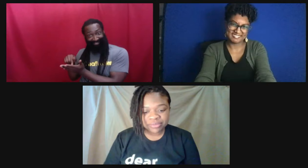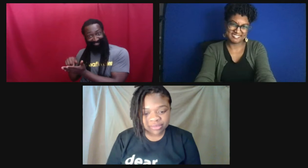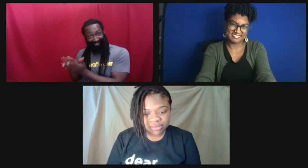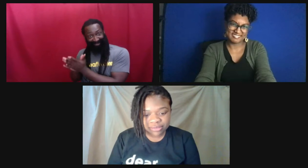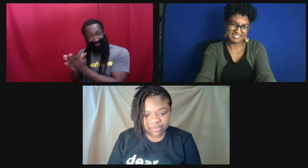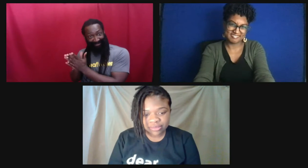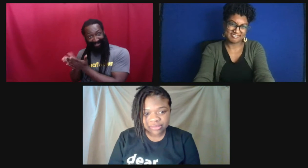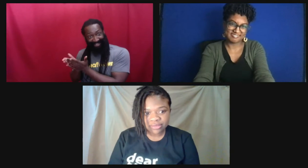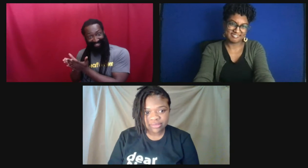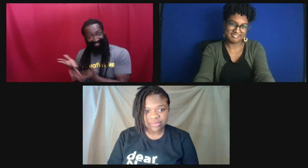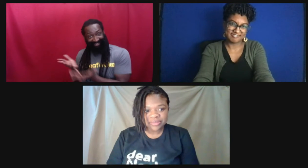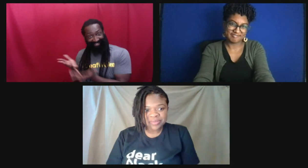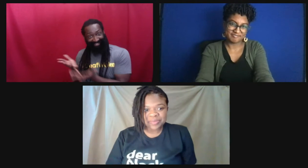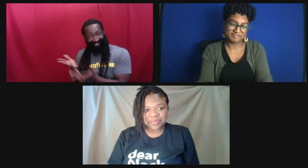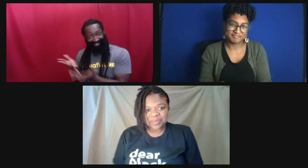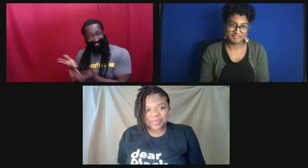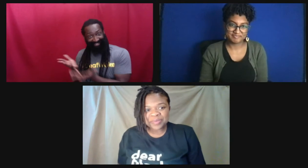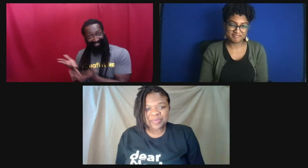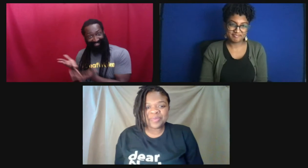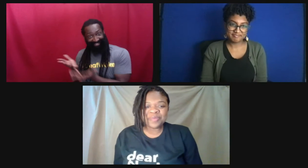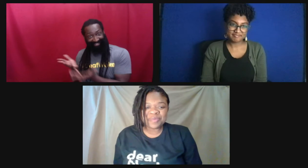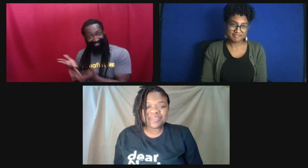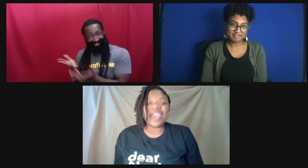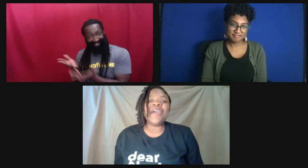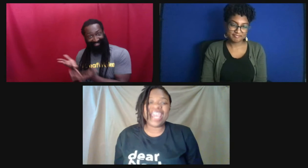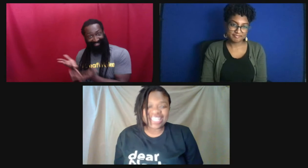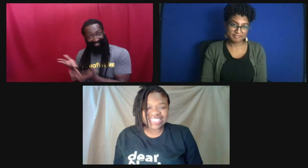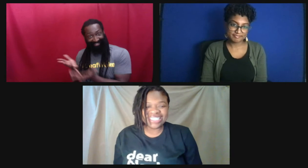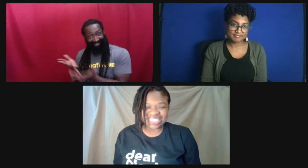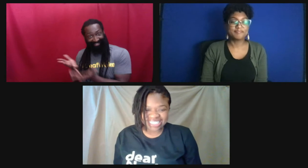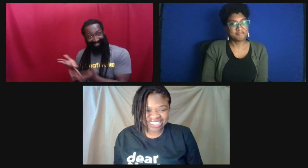Let's go back to your book. Okay.